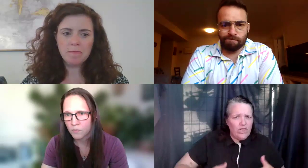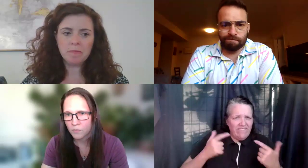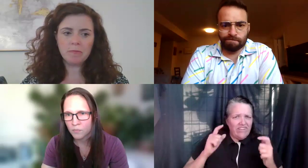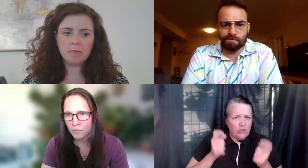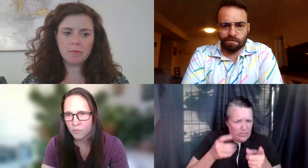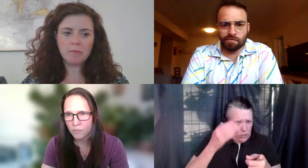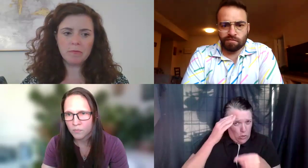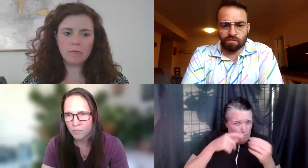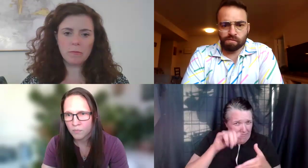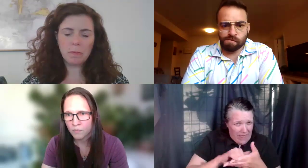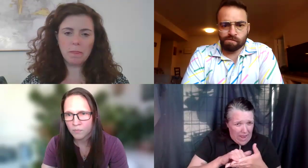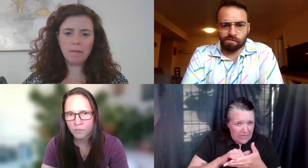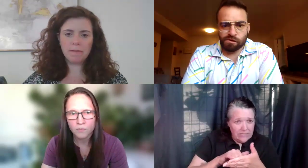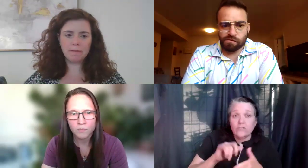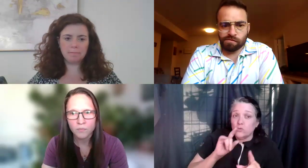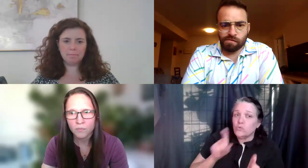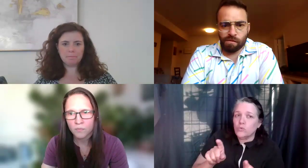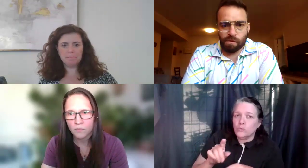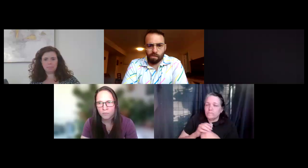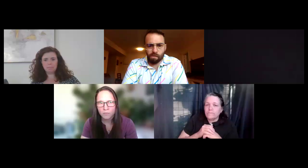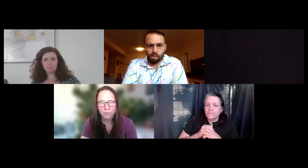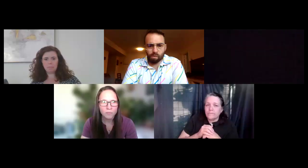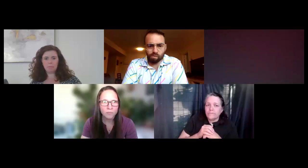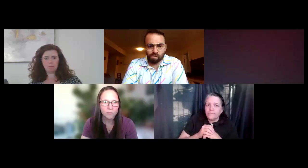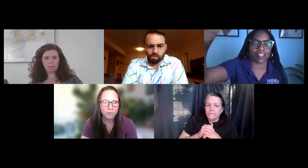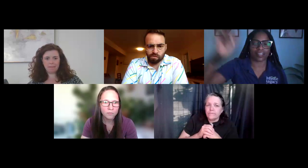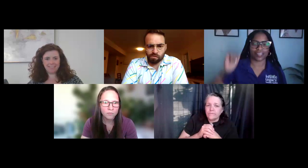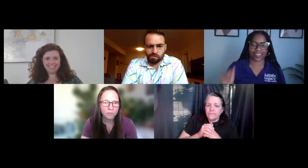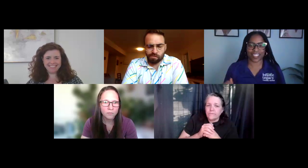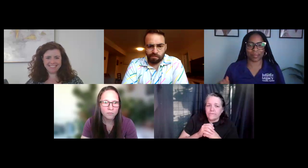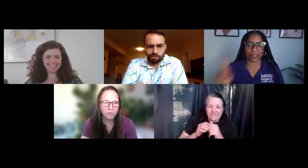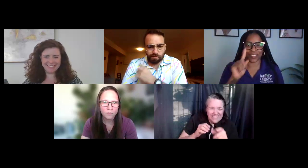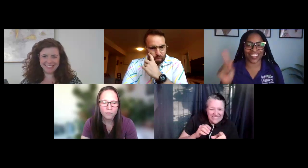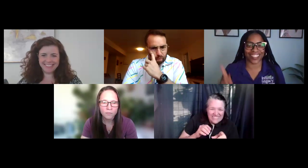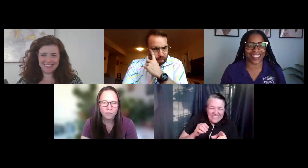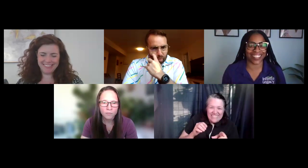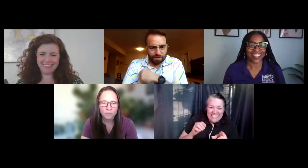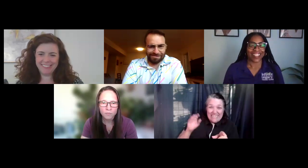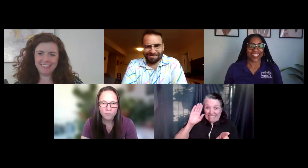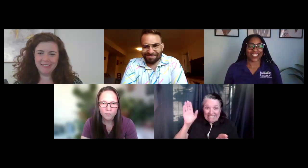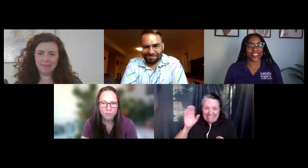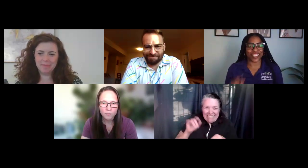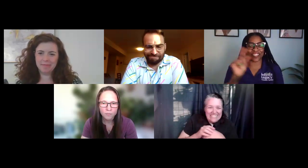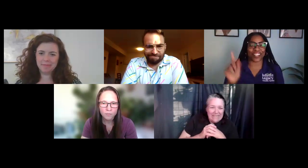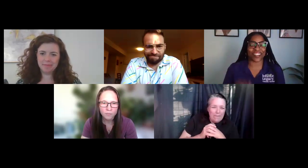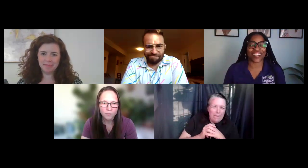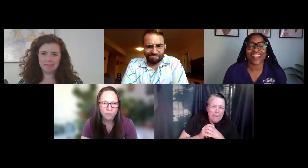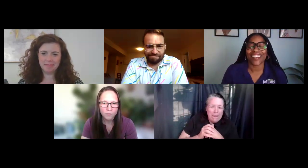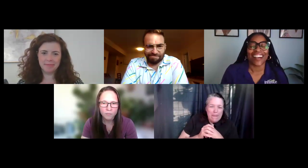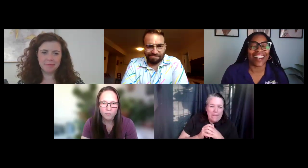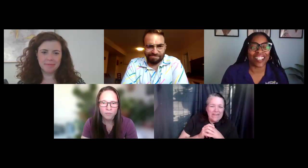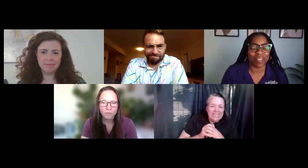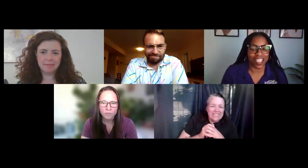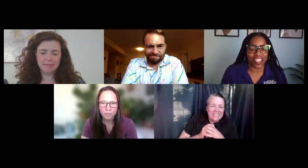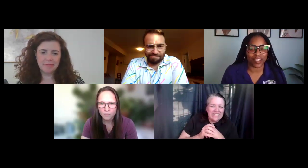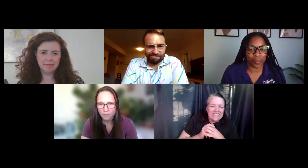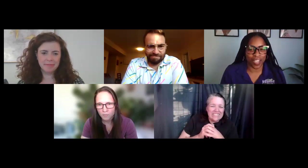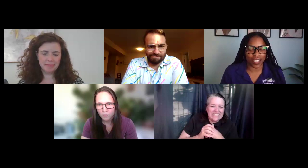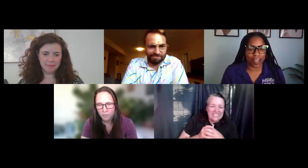Yes, that is correct. I had my double security screen on. Yes, that is correct,